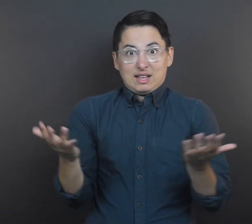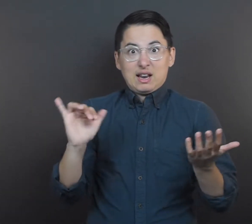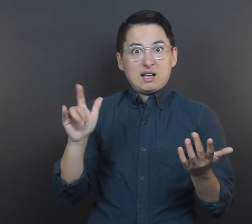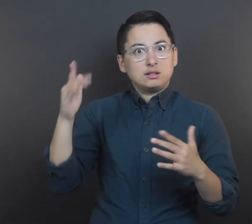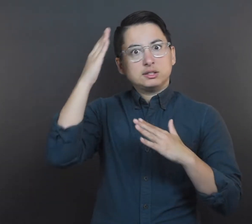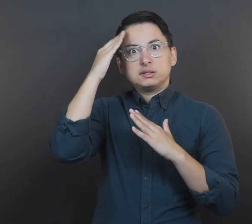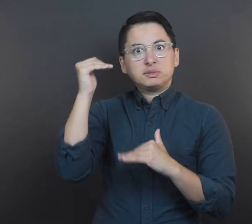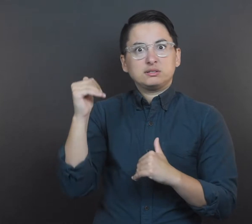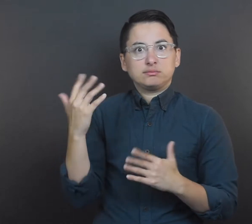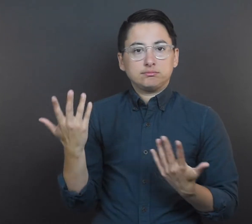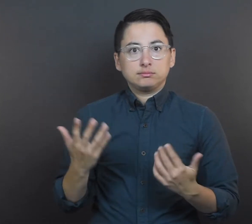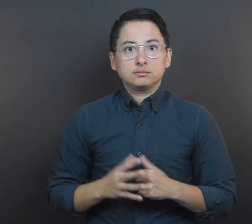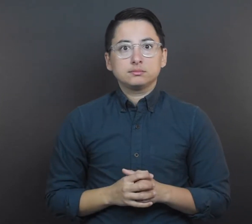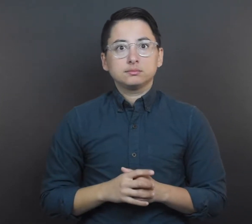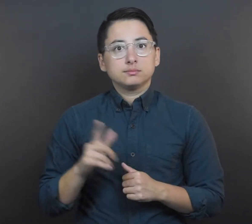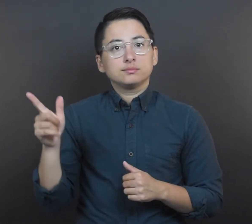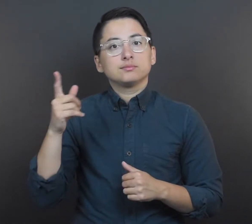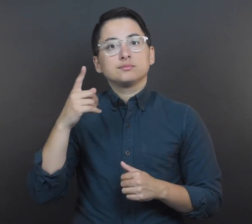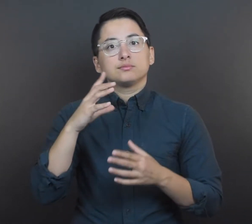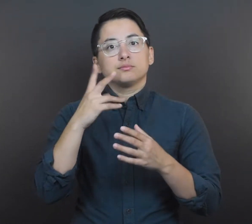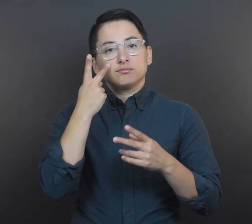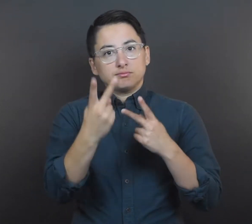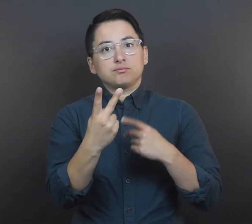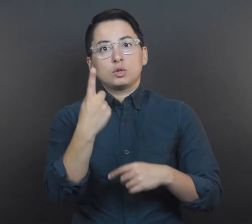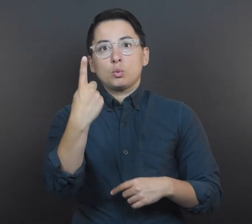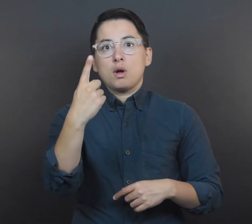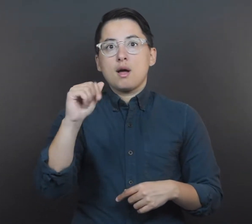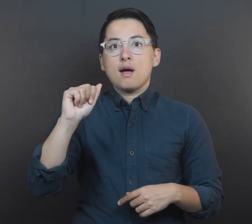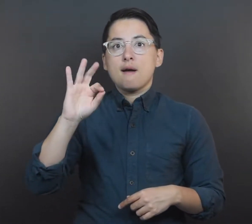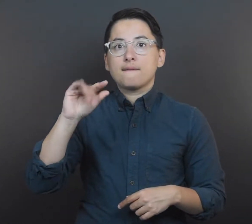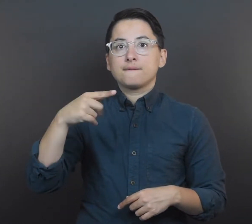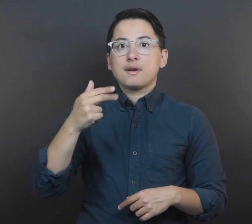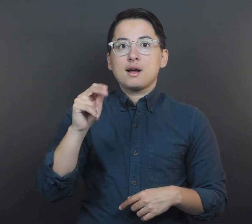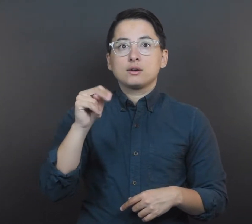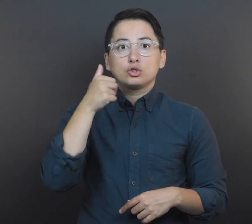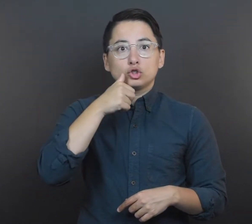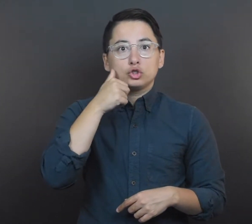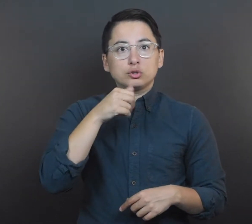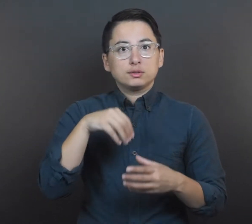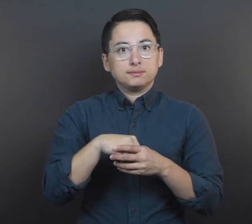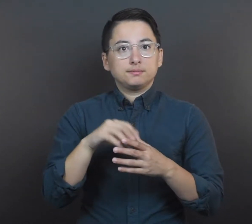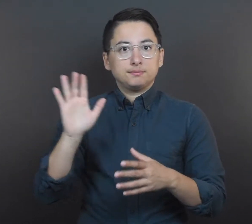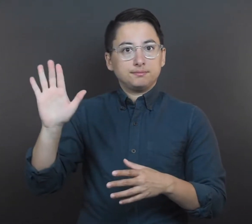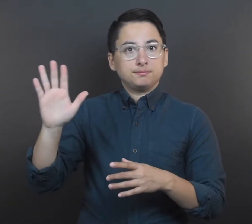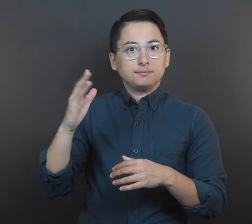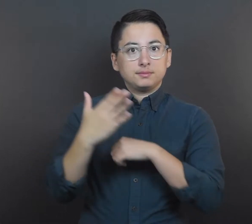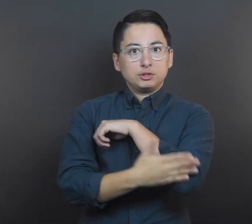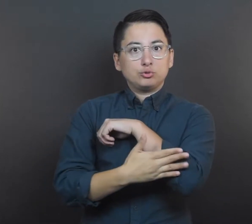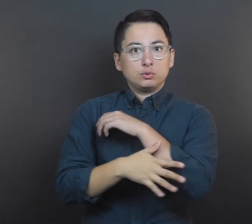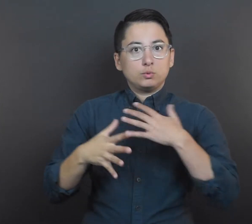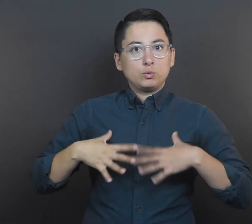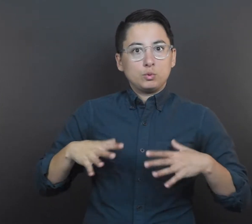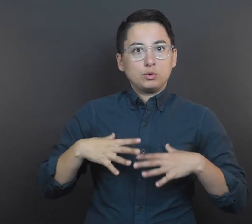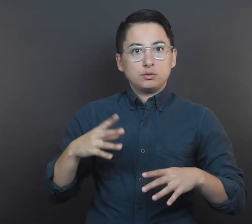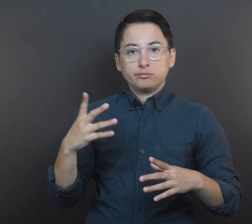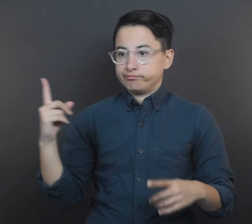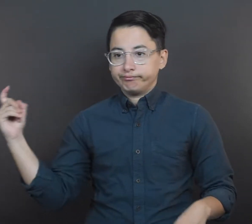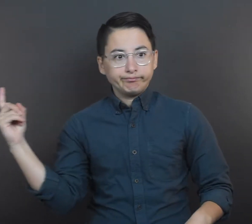“An Afghan girl in native attire rushes past me in a fit of giggles as I approach